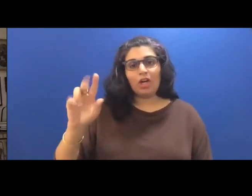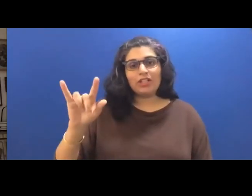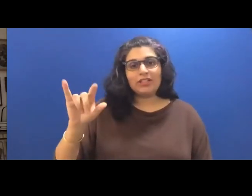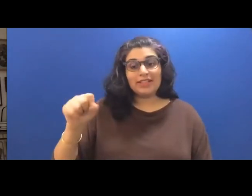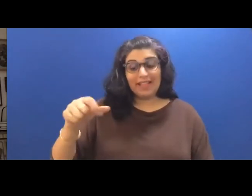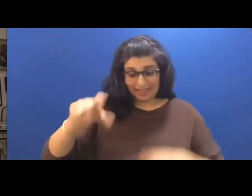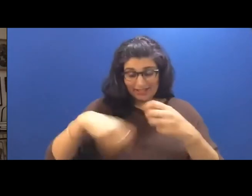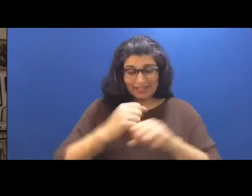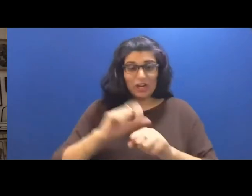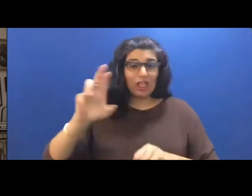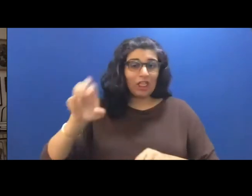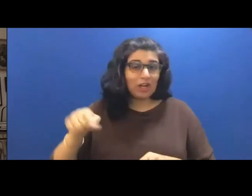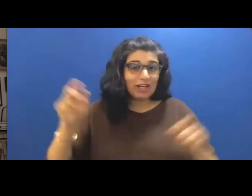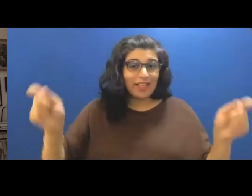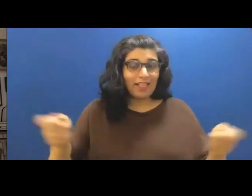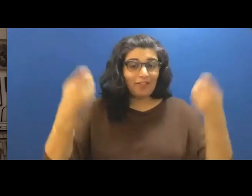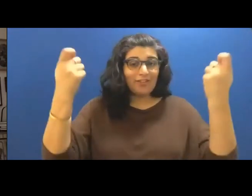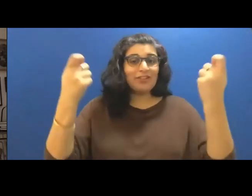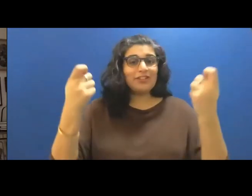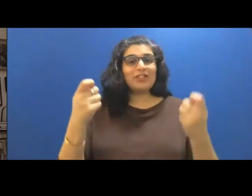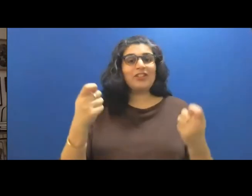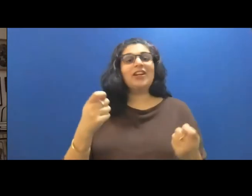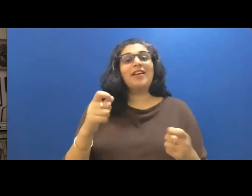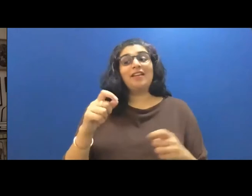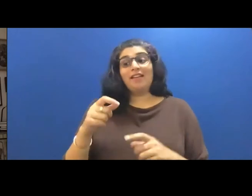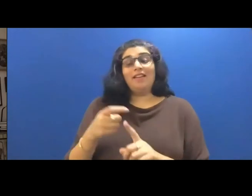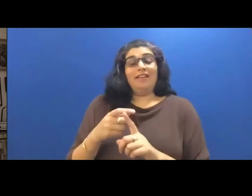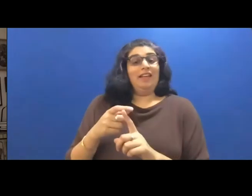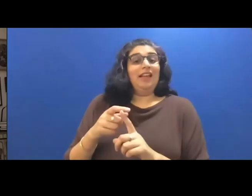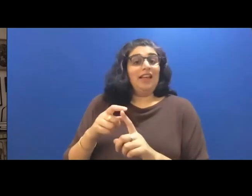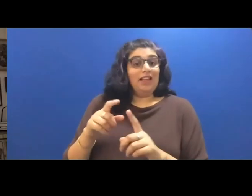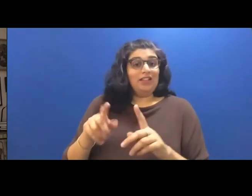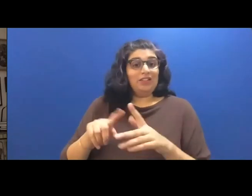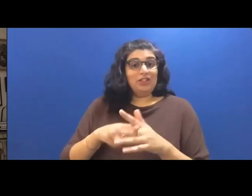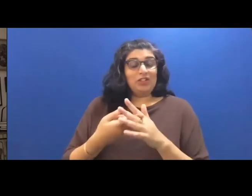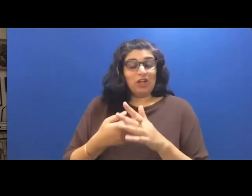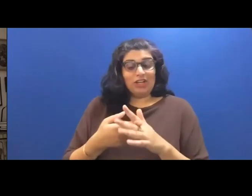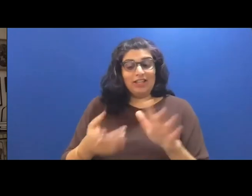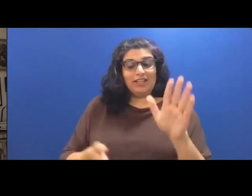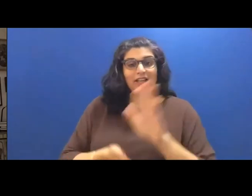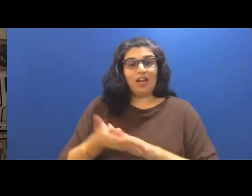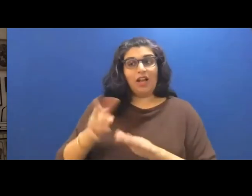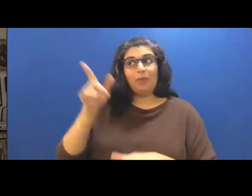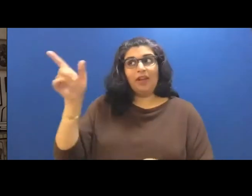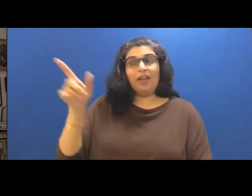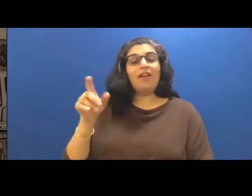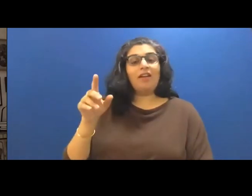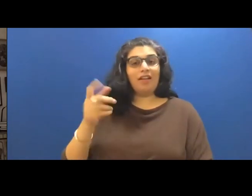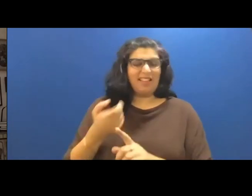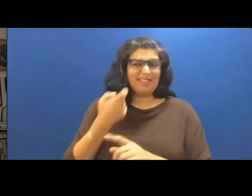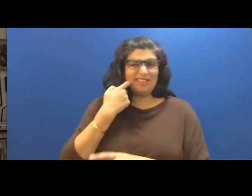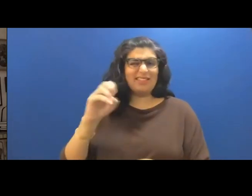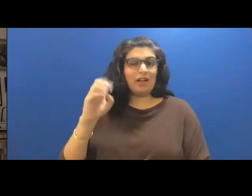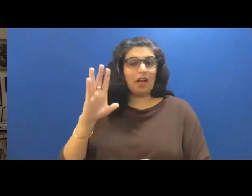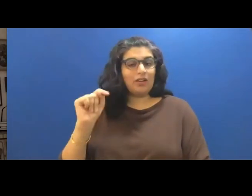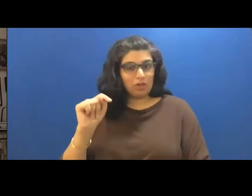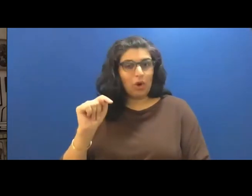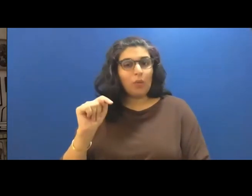a campaign we launched in October called a WW at 38 WWF 30 will explore the values and